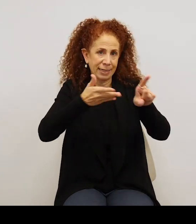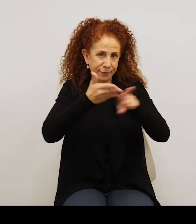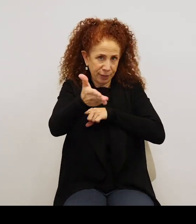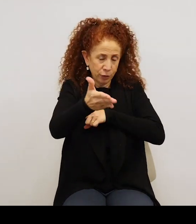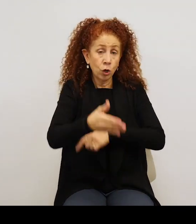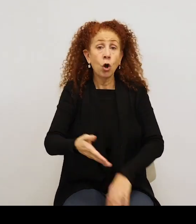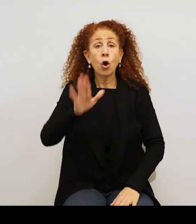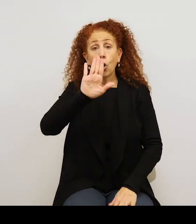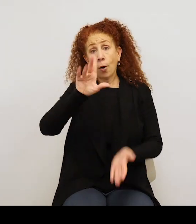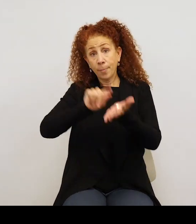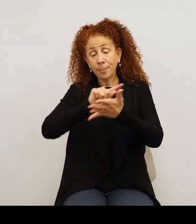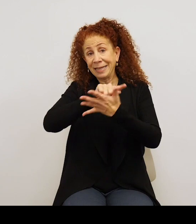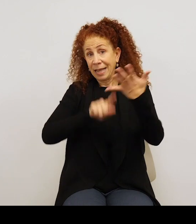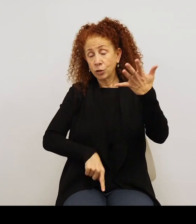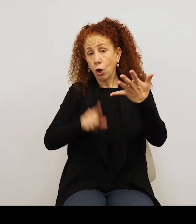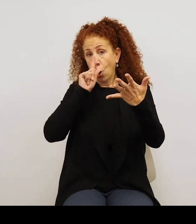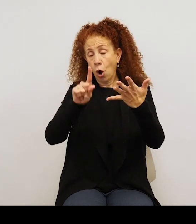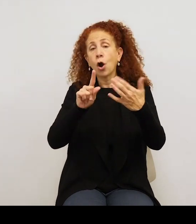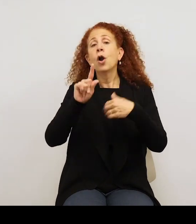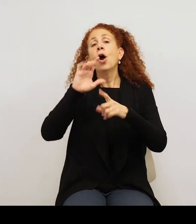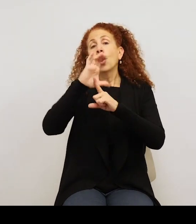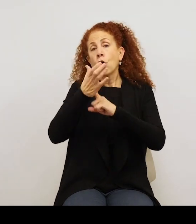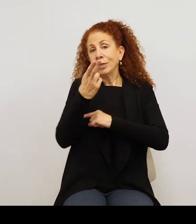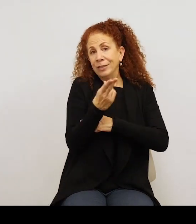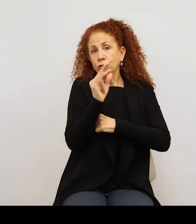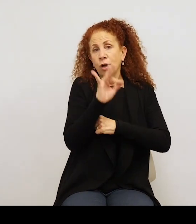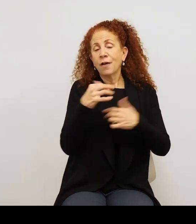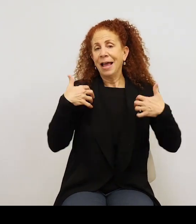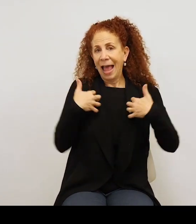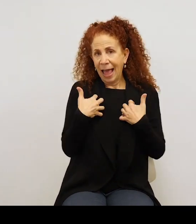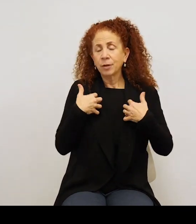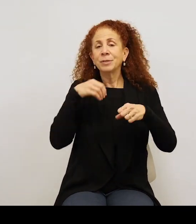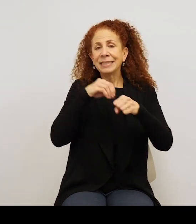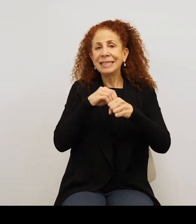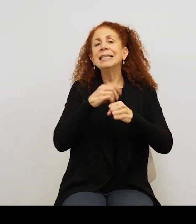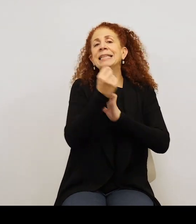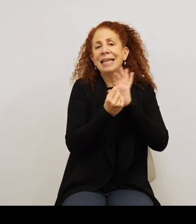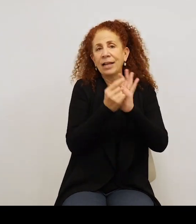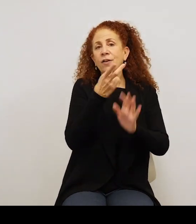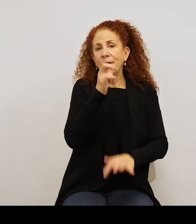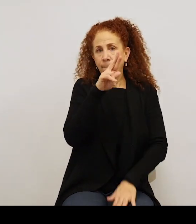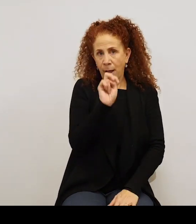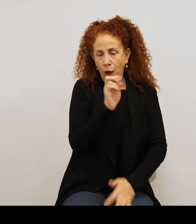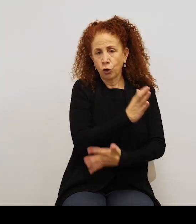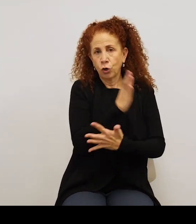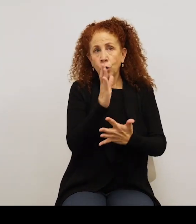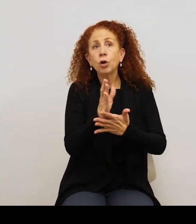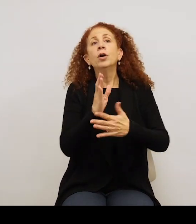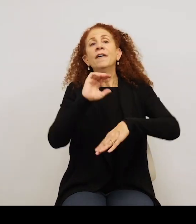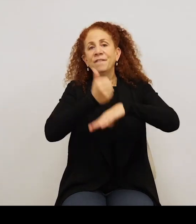Her publications include A Cultural History of Animals in the Age of Empire, Fixed Spaces: